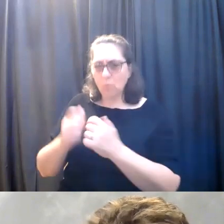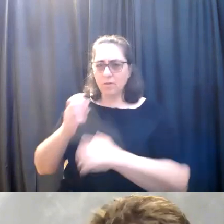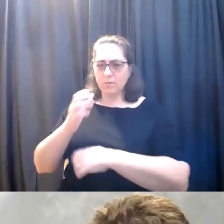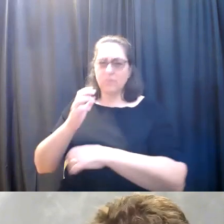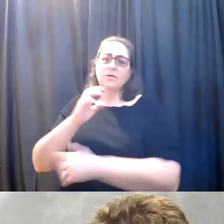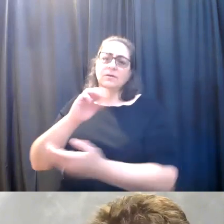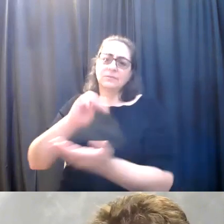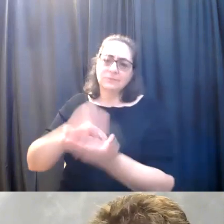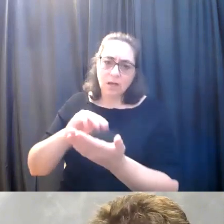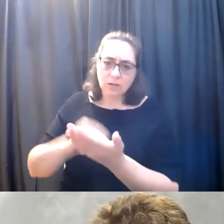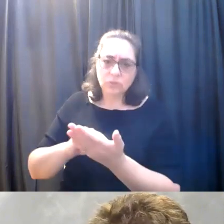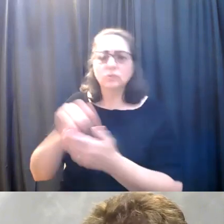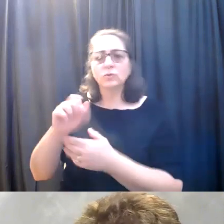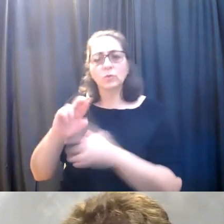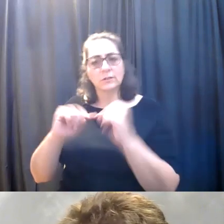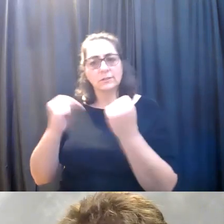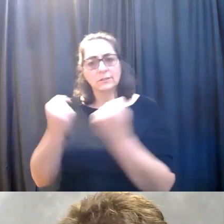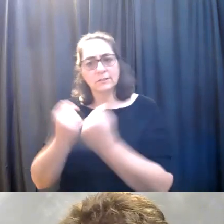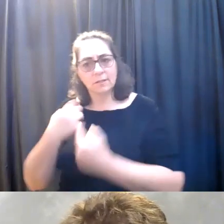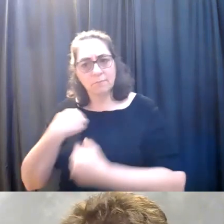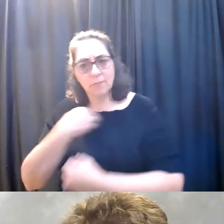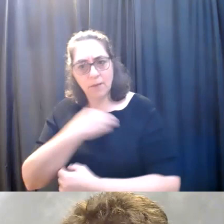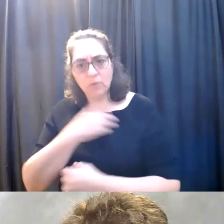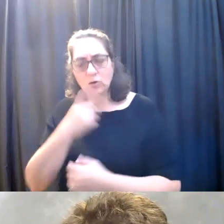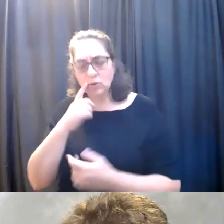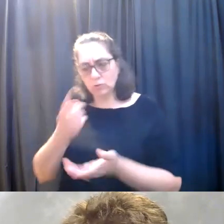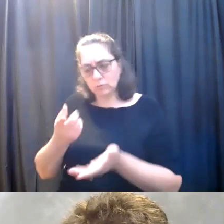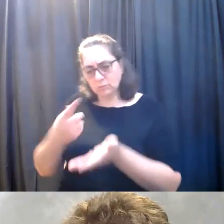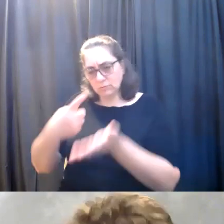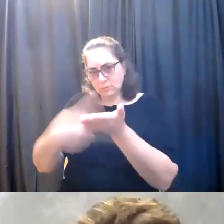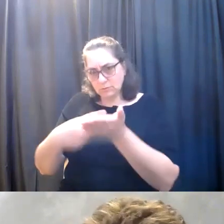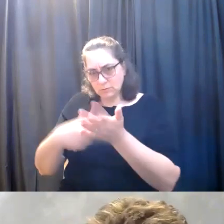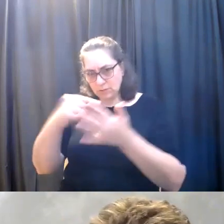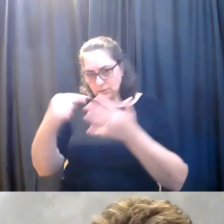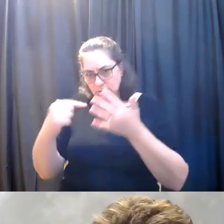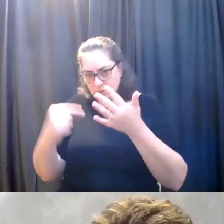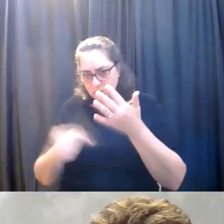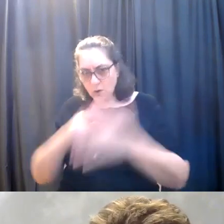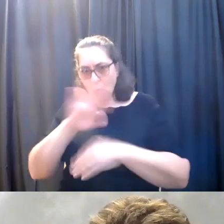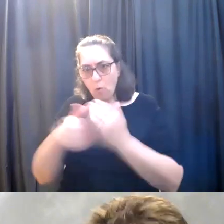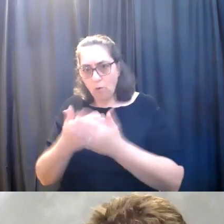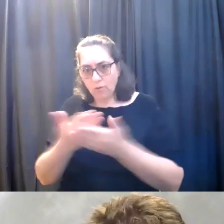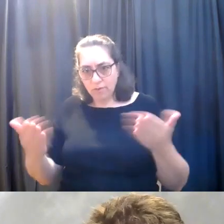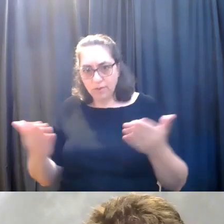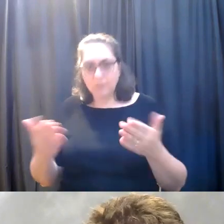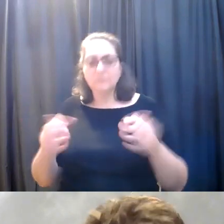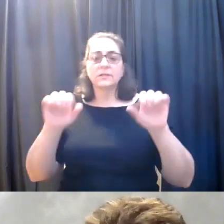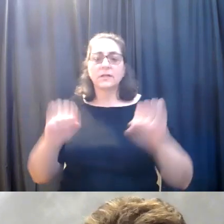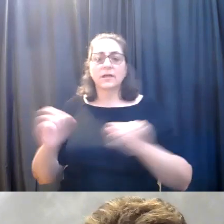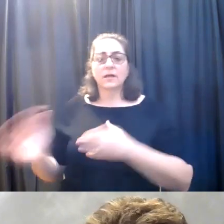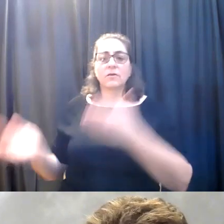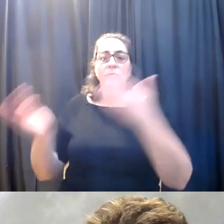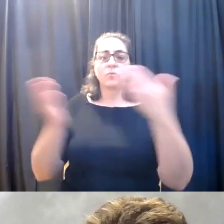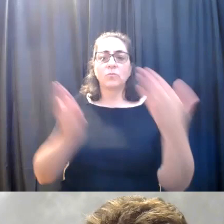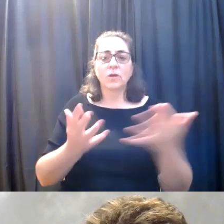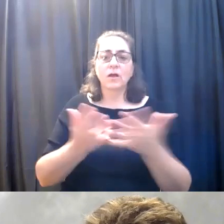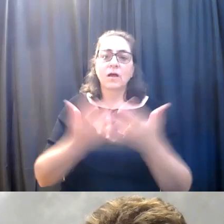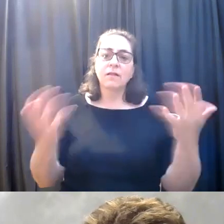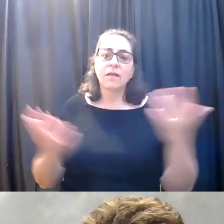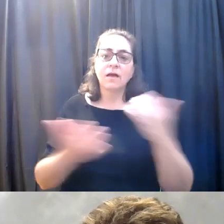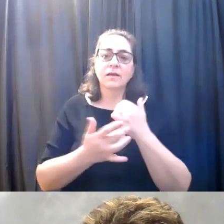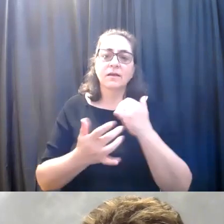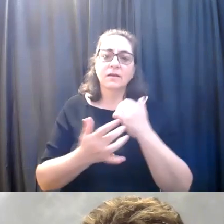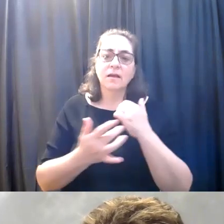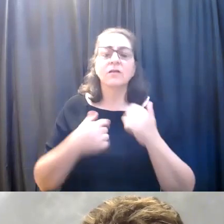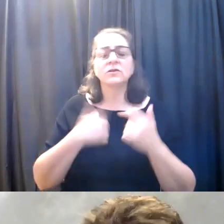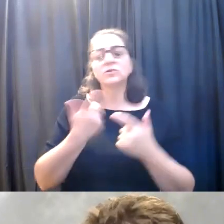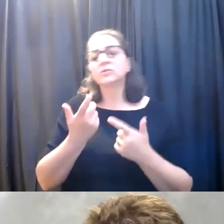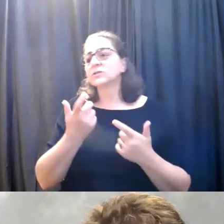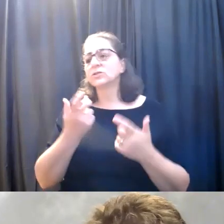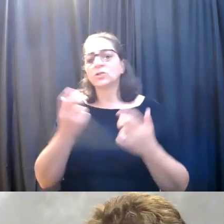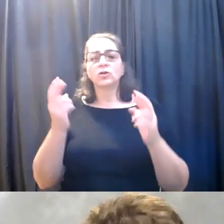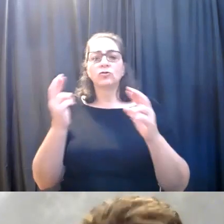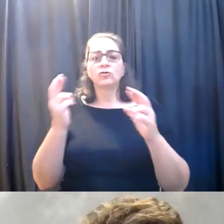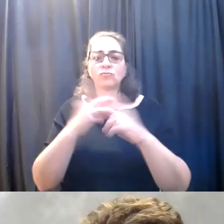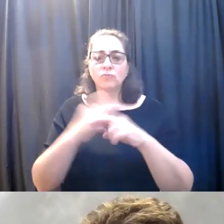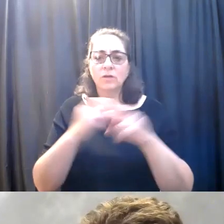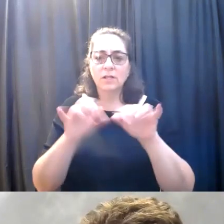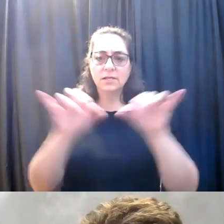topic in and of itself. Is there a quick answer? >> Sure. You need to think about what does it take